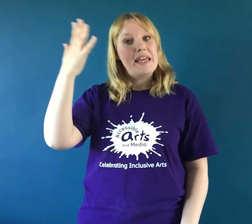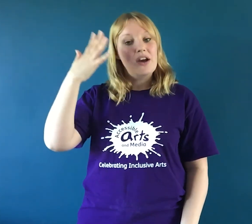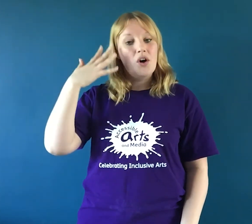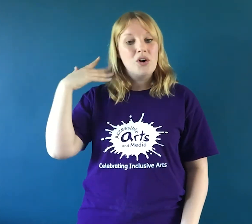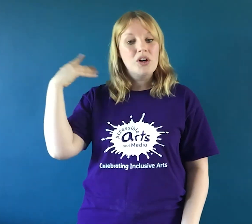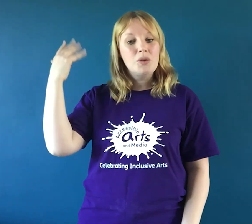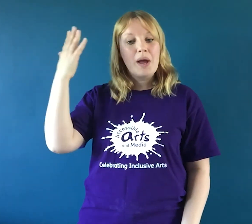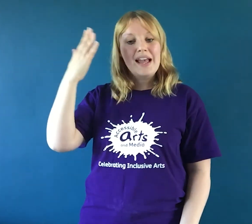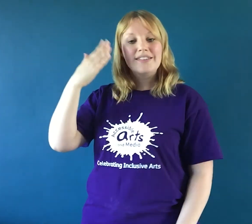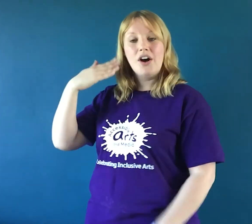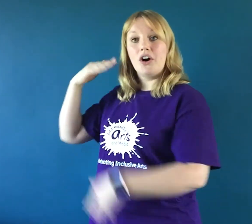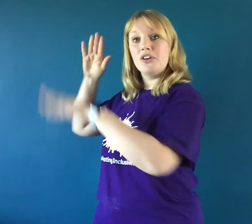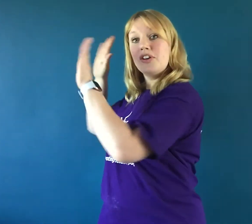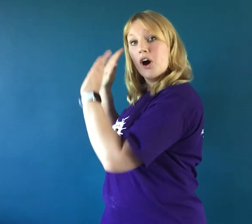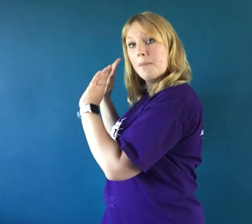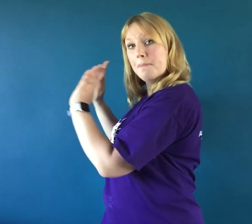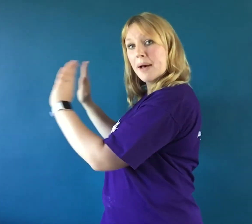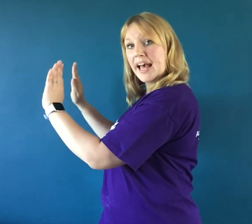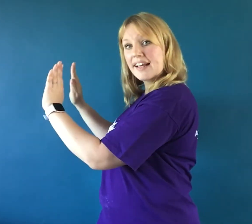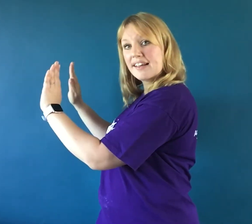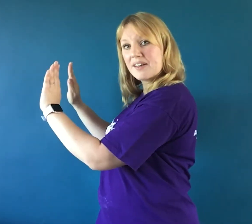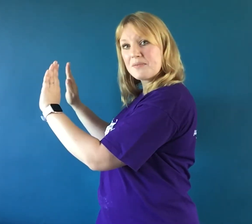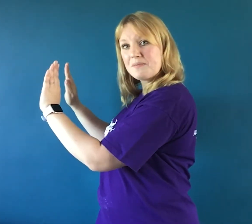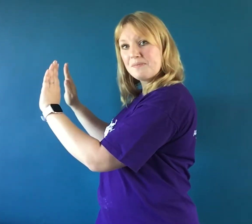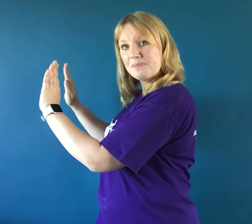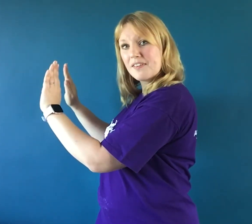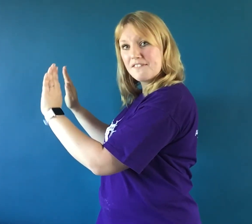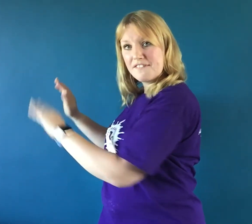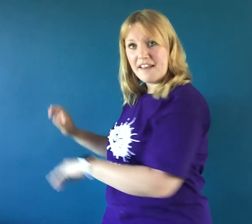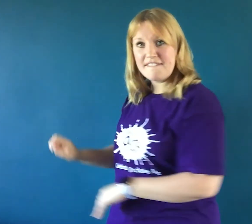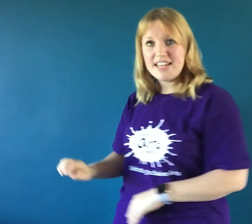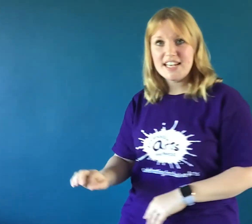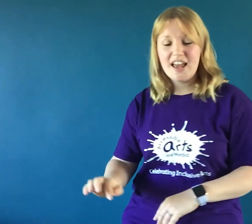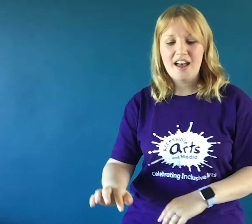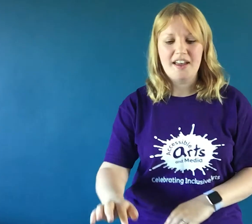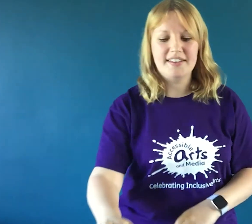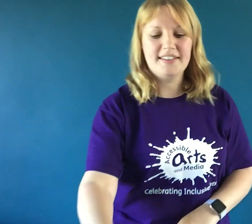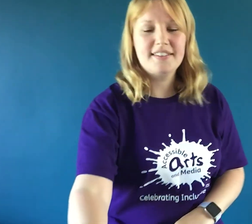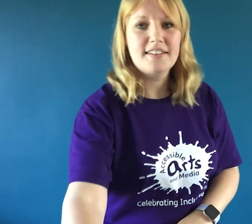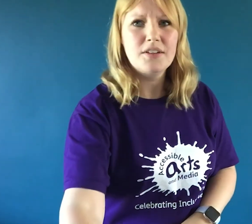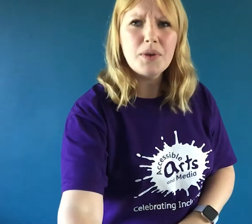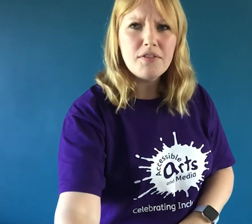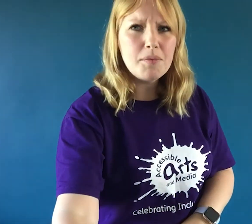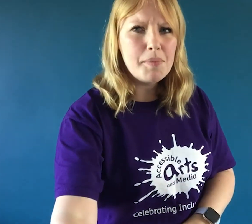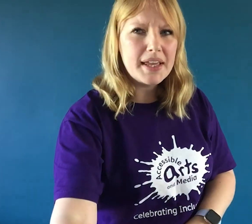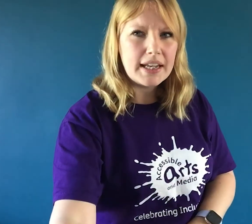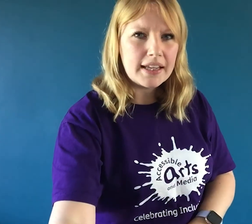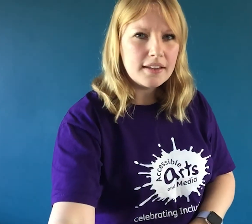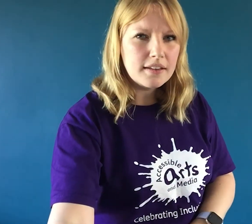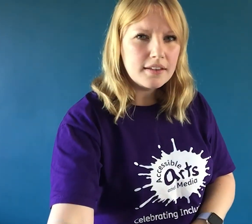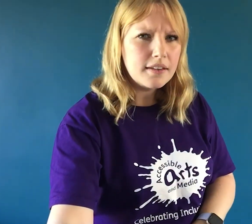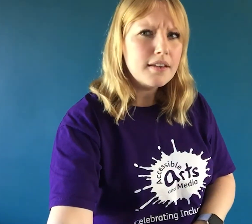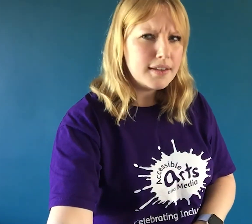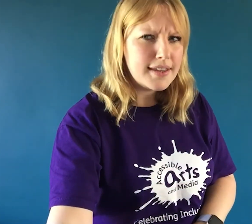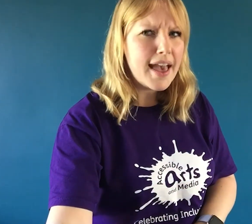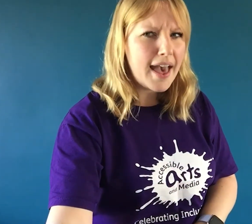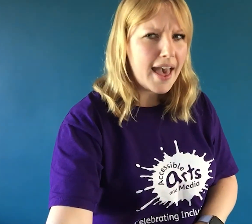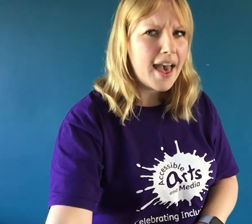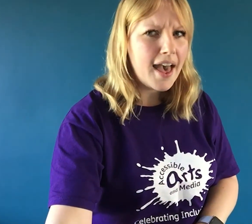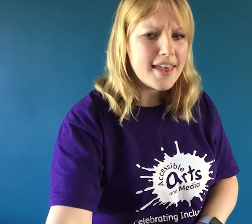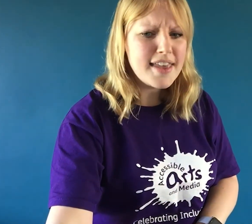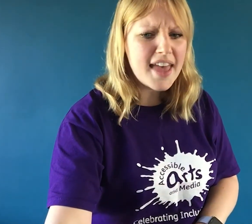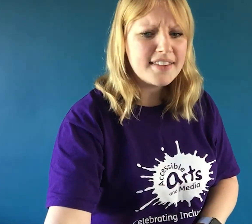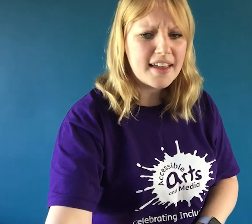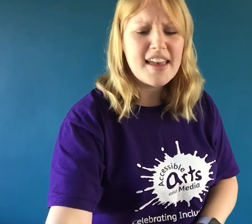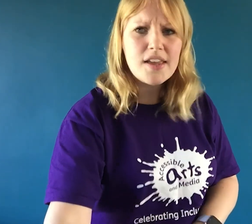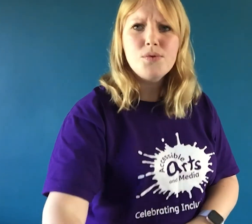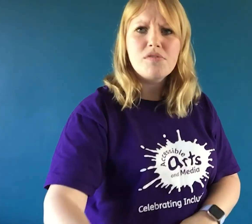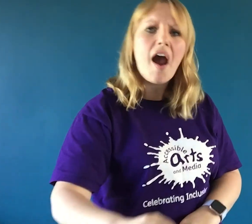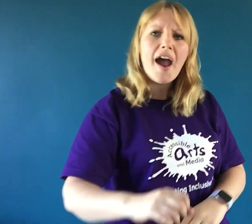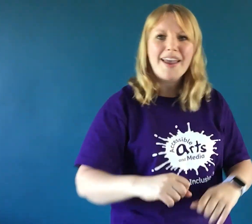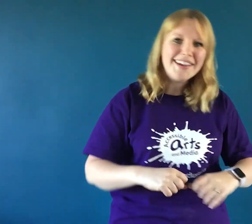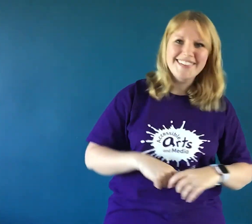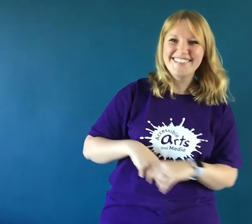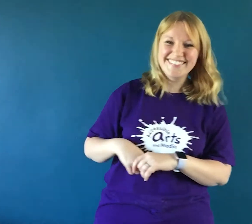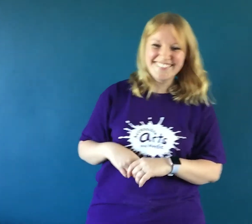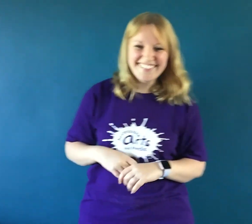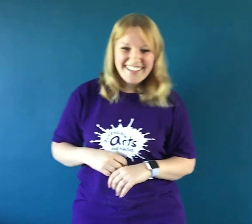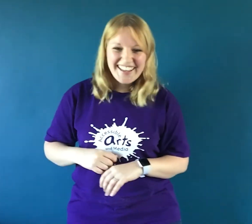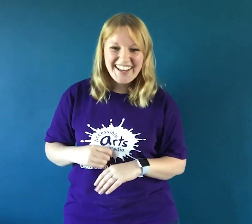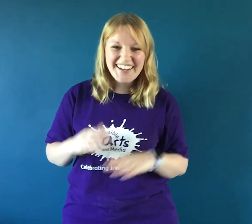be always on your back. Very nice. Shall we go from the beginning? Yeah, yes I hear you cry!